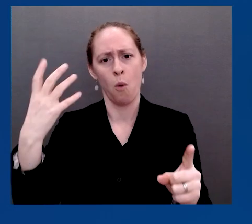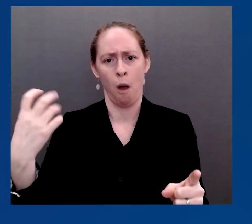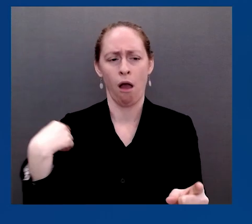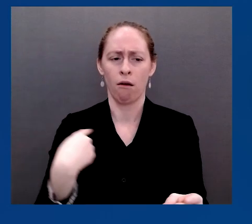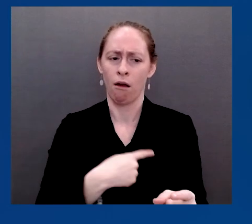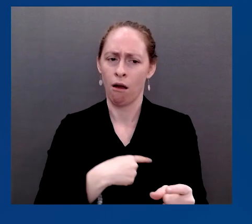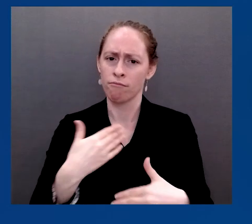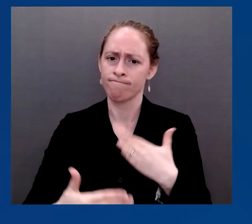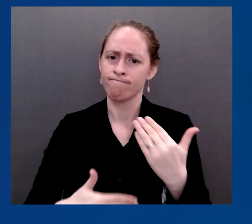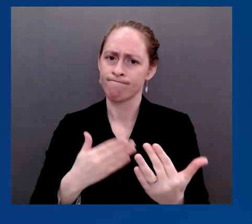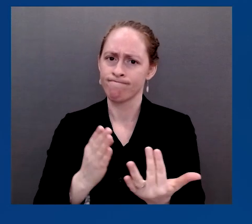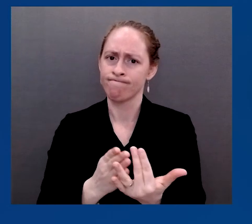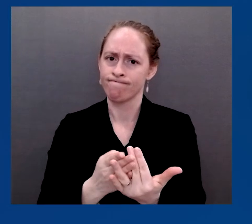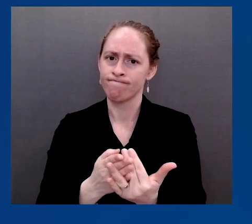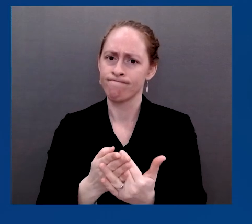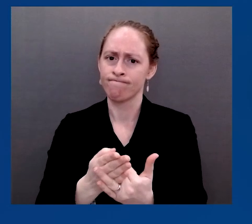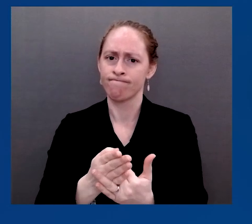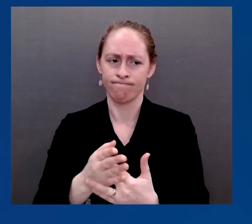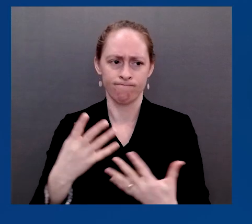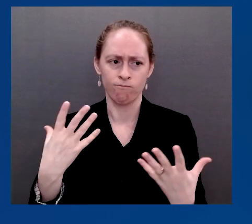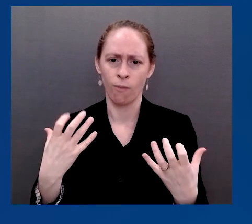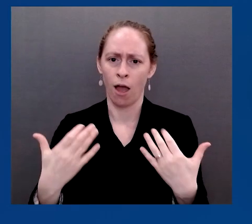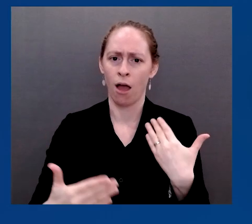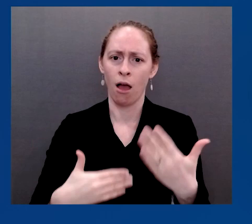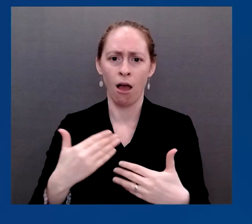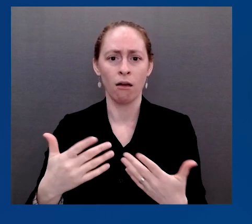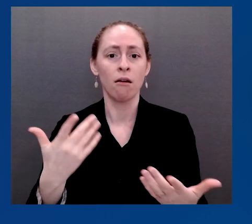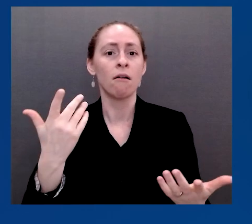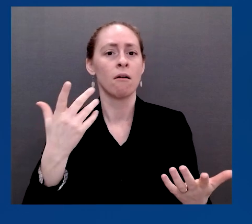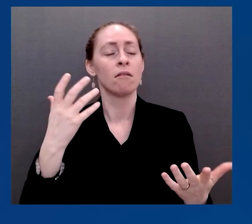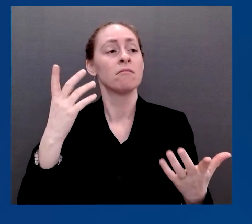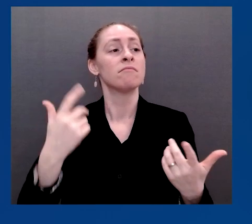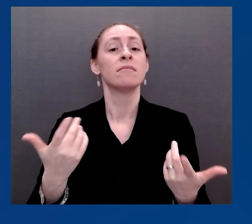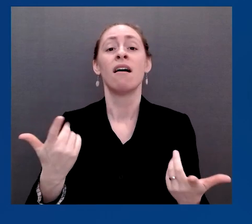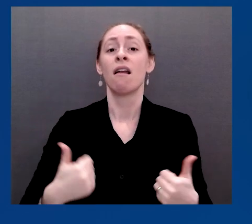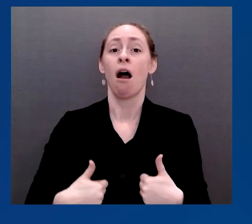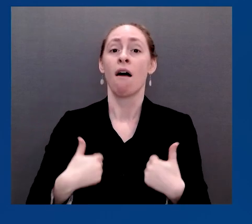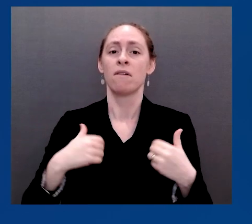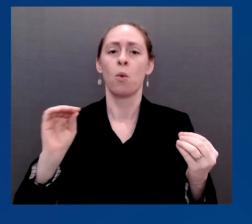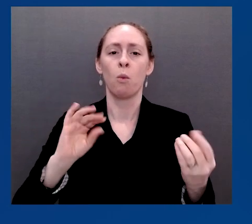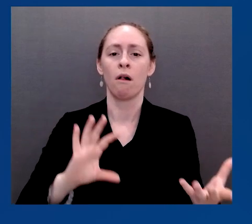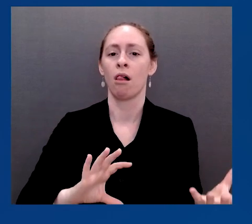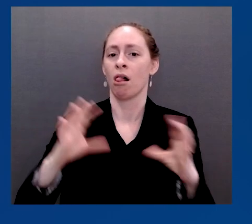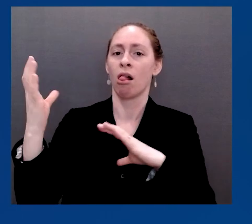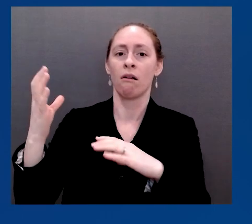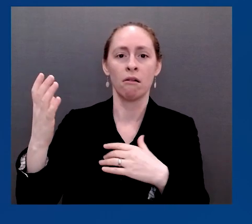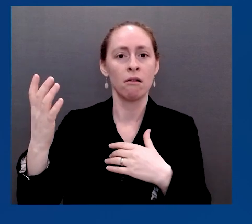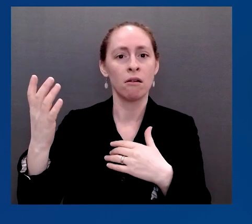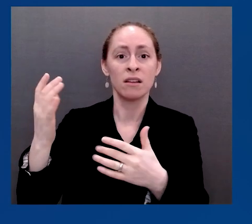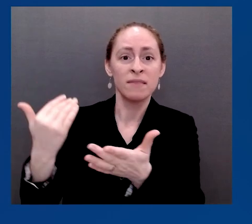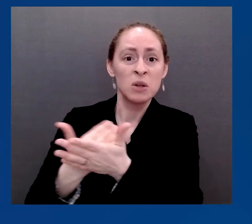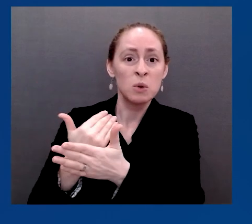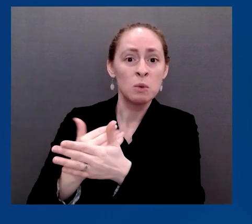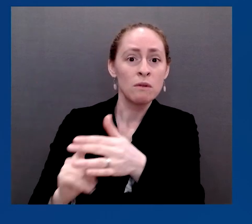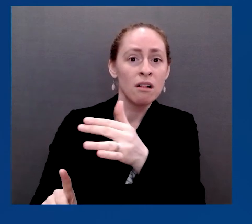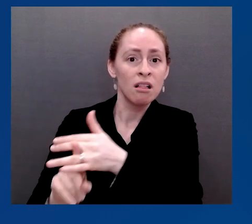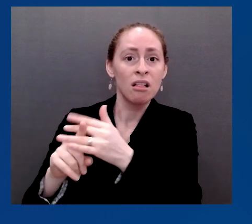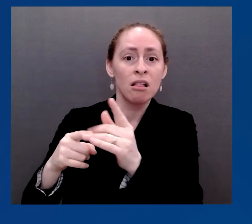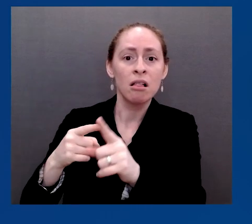so we're no longer fearing lockdowns and shutdowns, but getting back to safely doing what we all love.